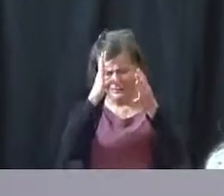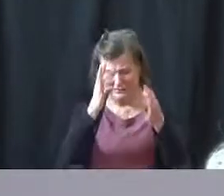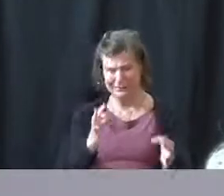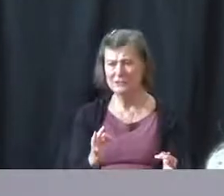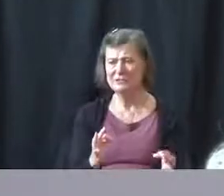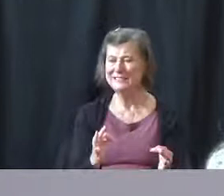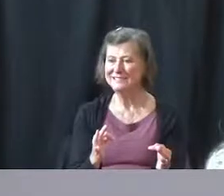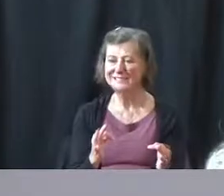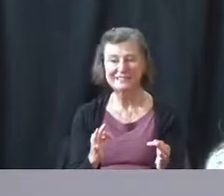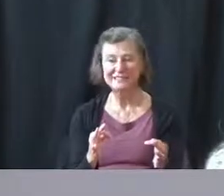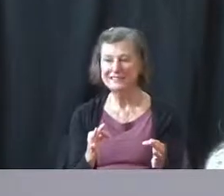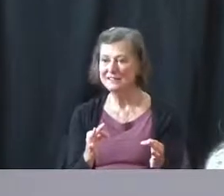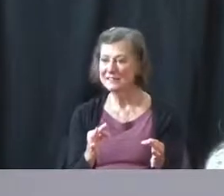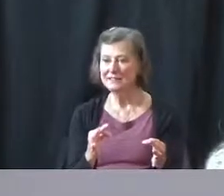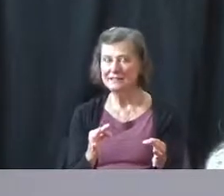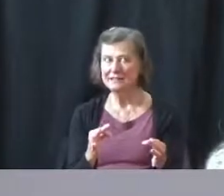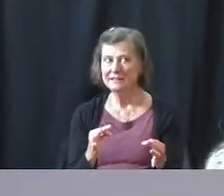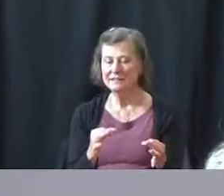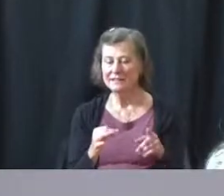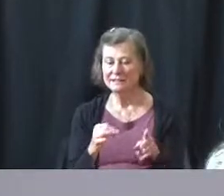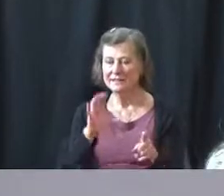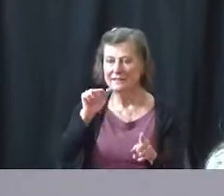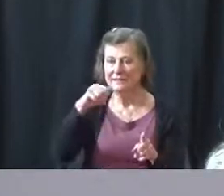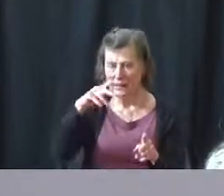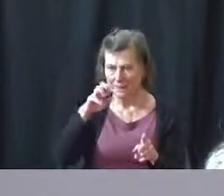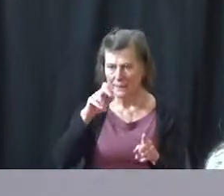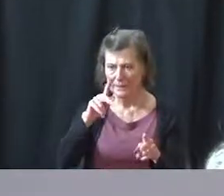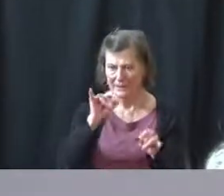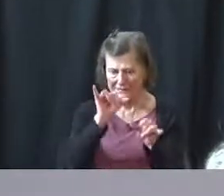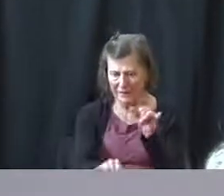He decided to stay with his congregation and support them.